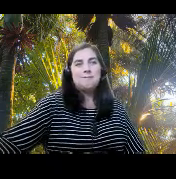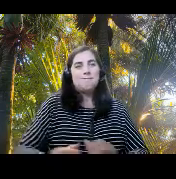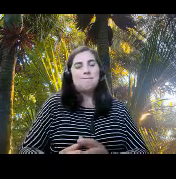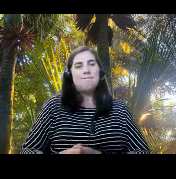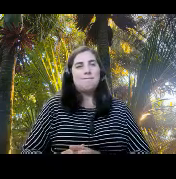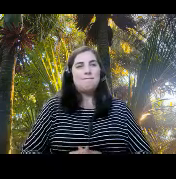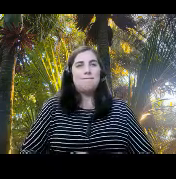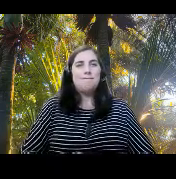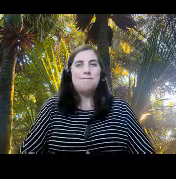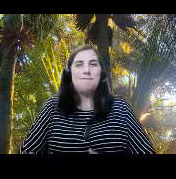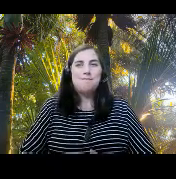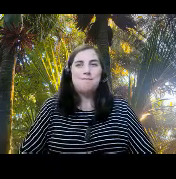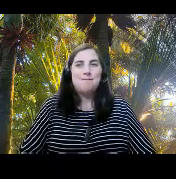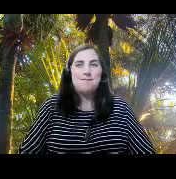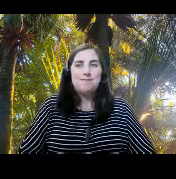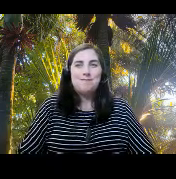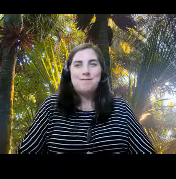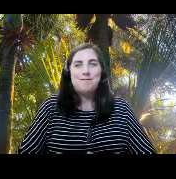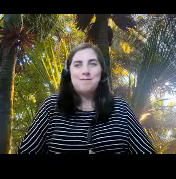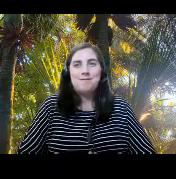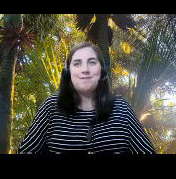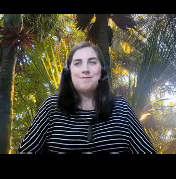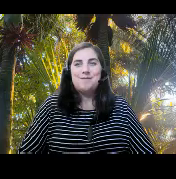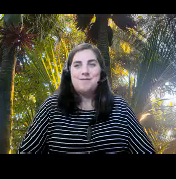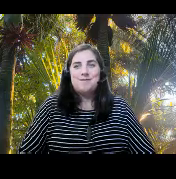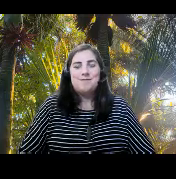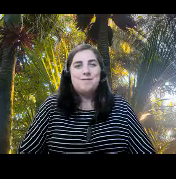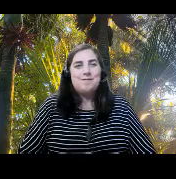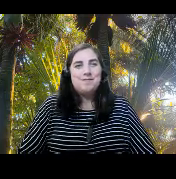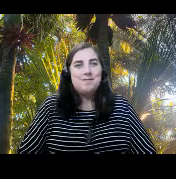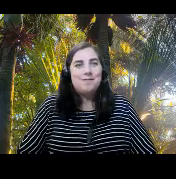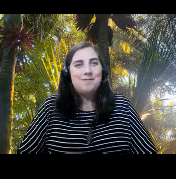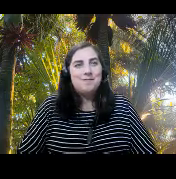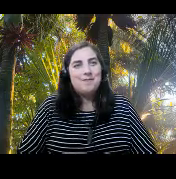Yeah, I mean, I get the tool is more designed to support people who are in the